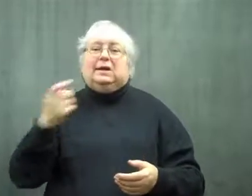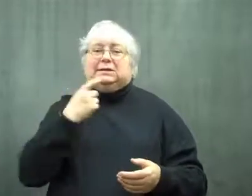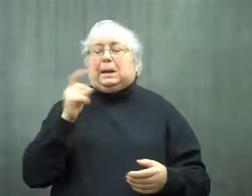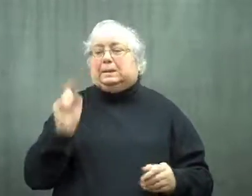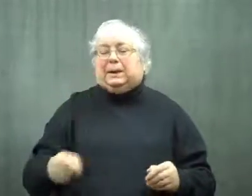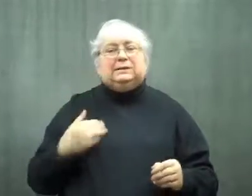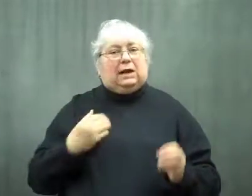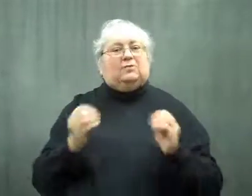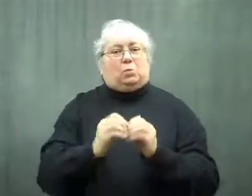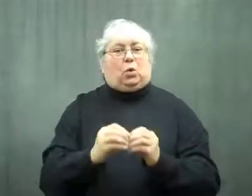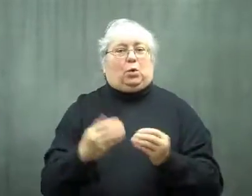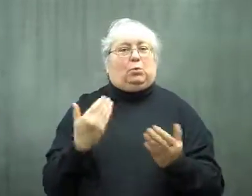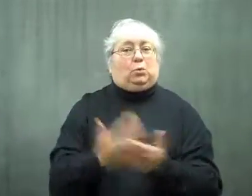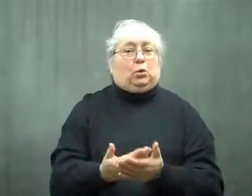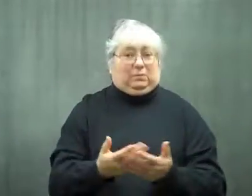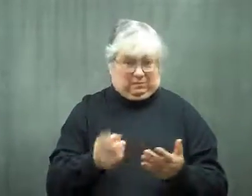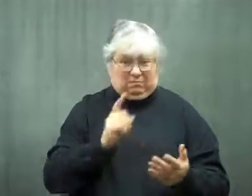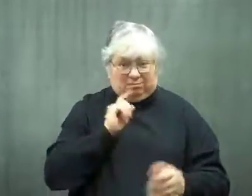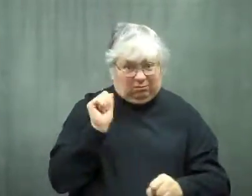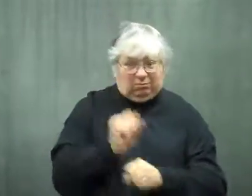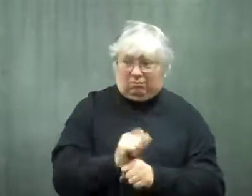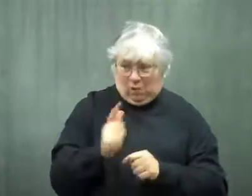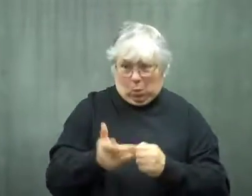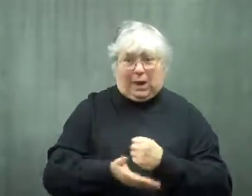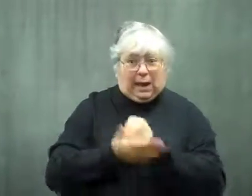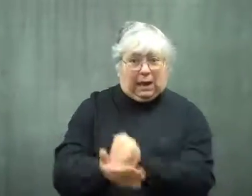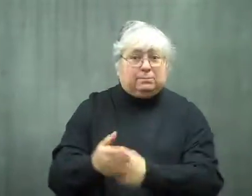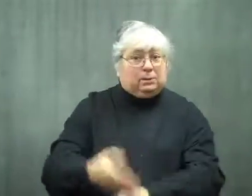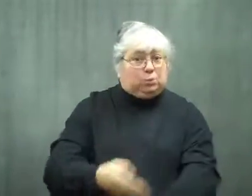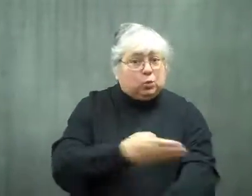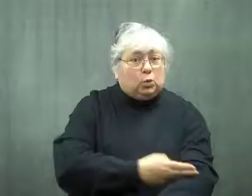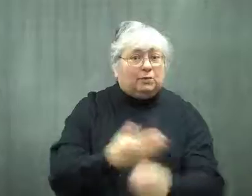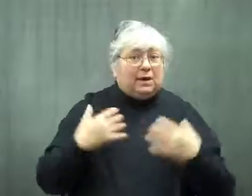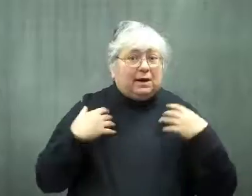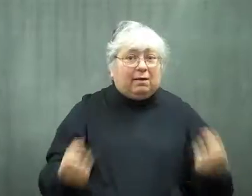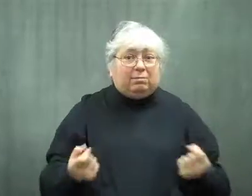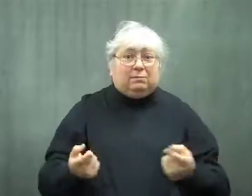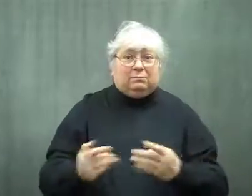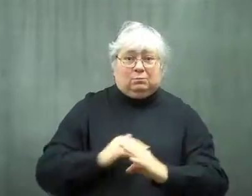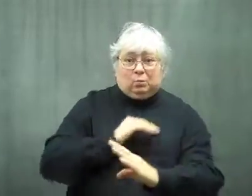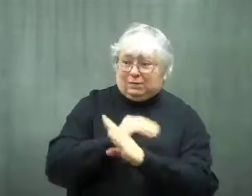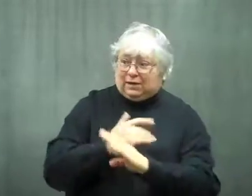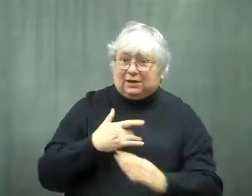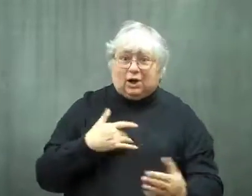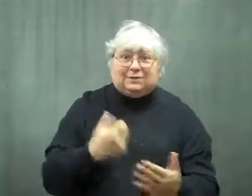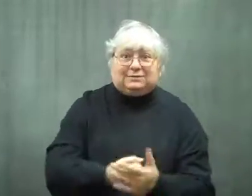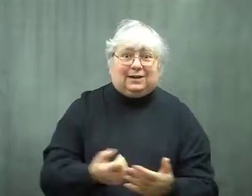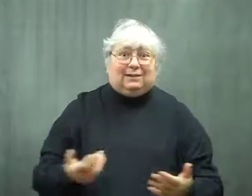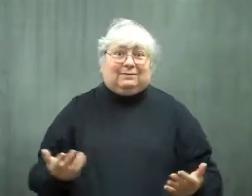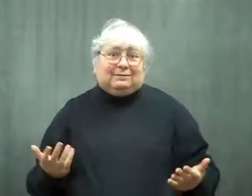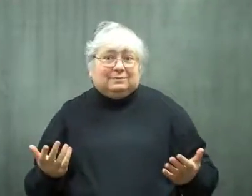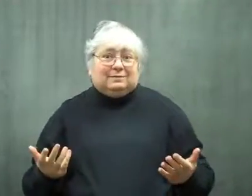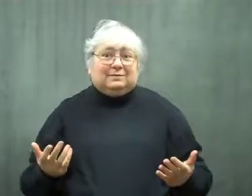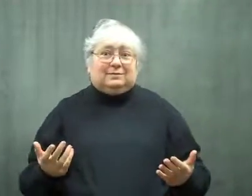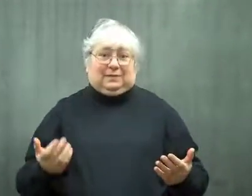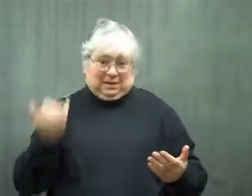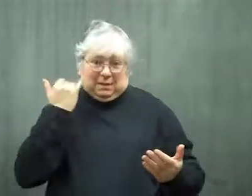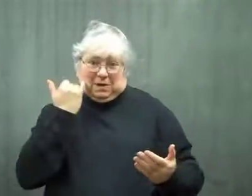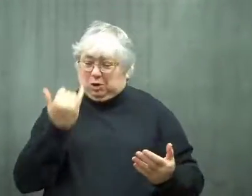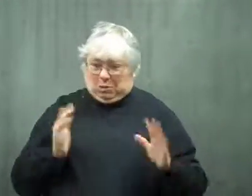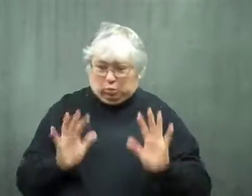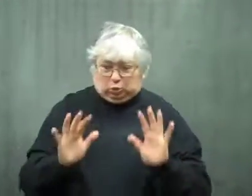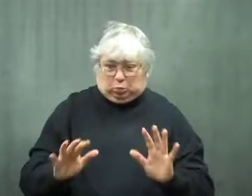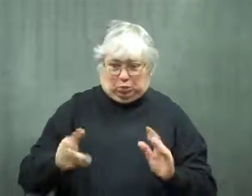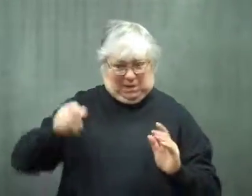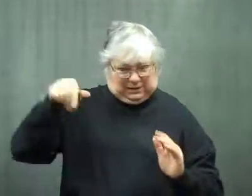says more evidence is needed to show that it will really help